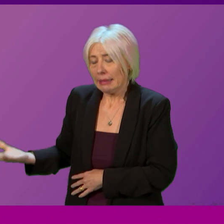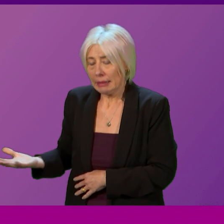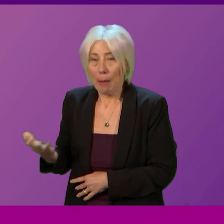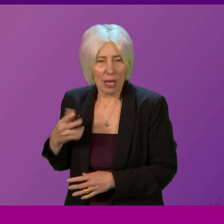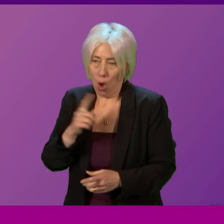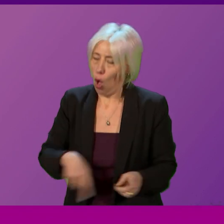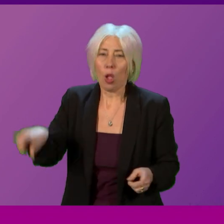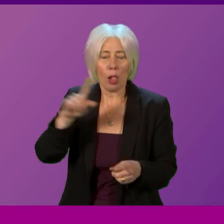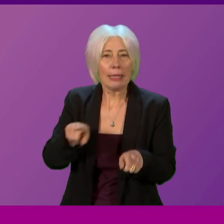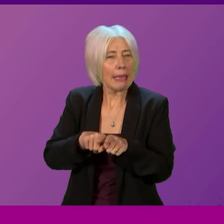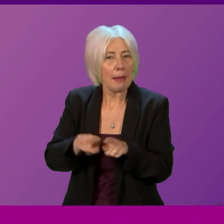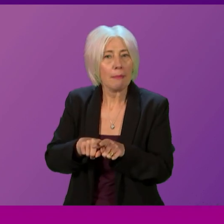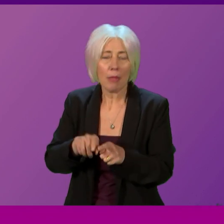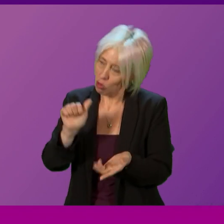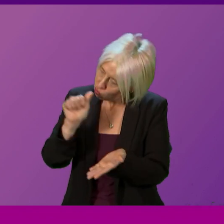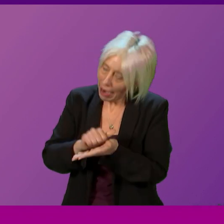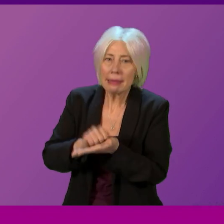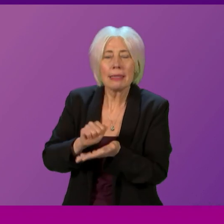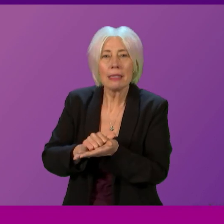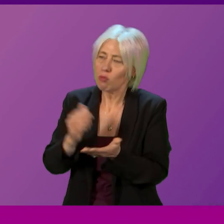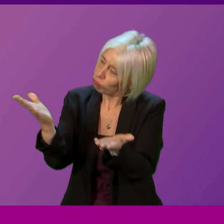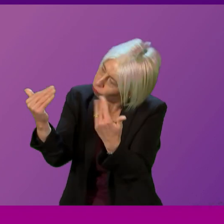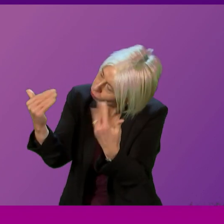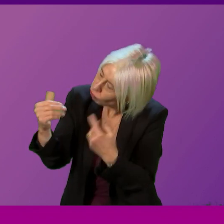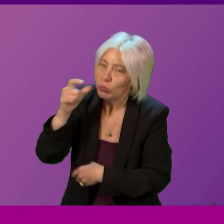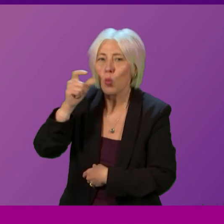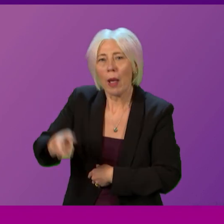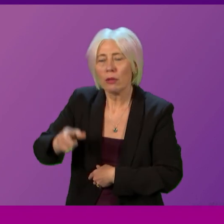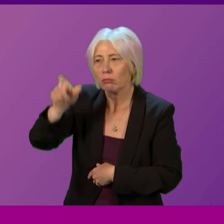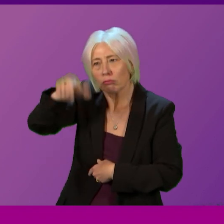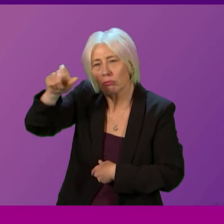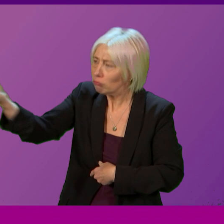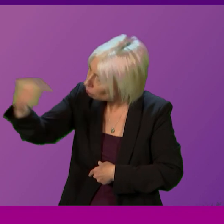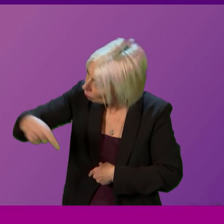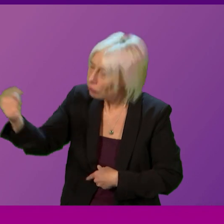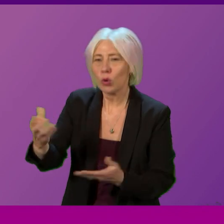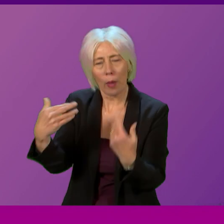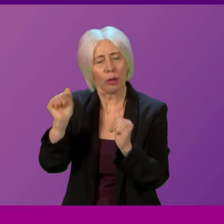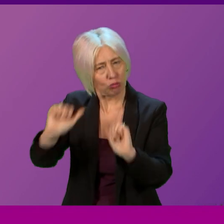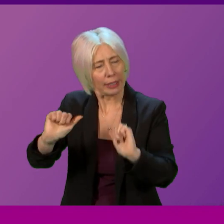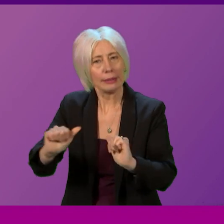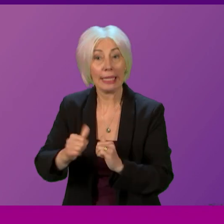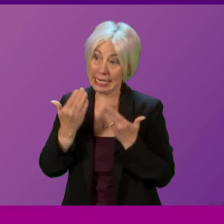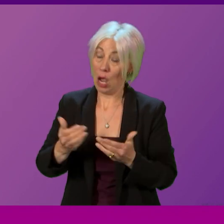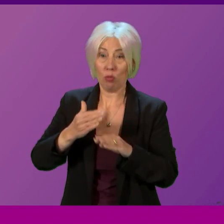It is right that we have welcomed as many Ukrainians as possible, and it is right that we now work through those challenges.